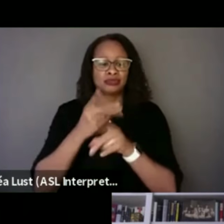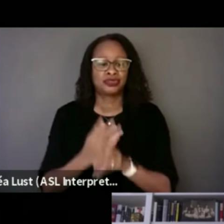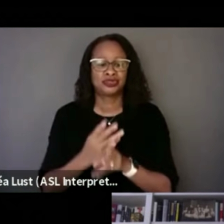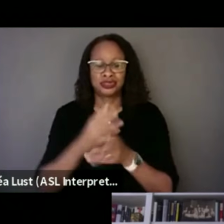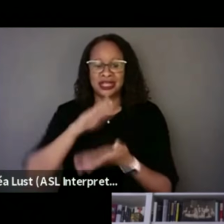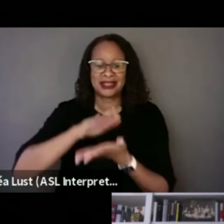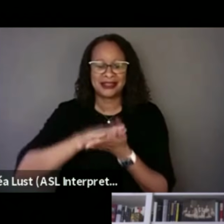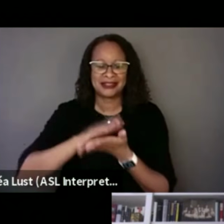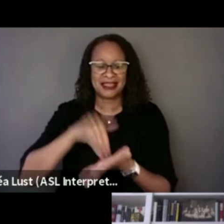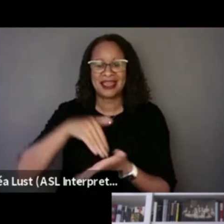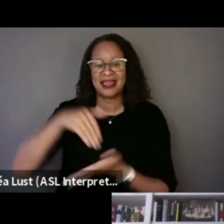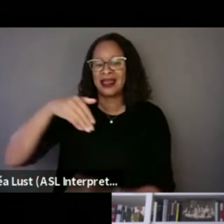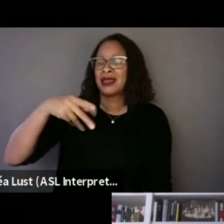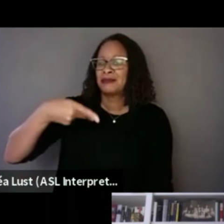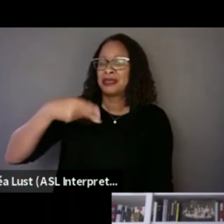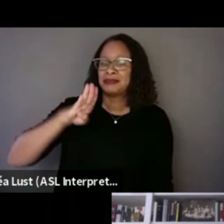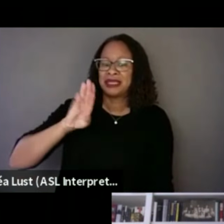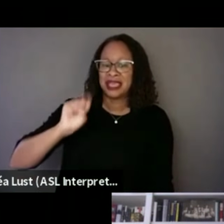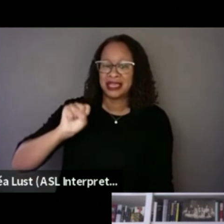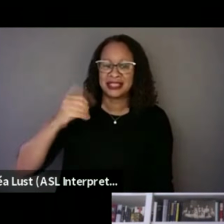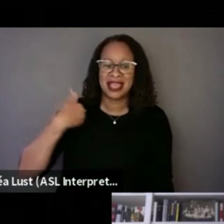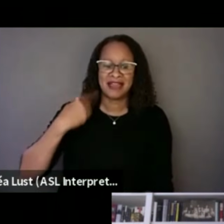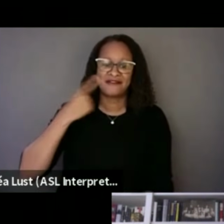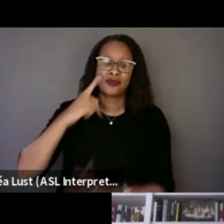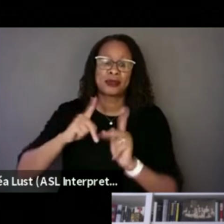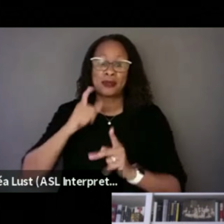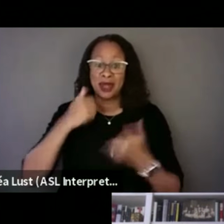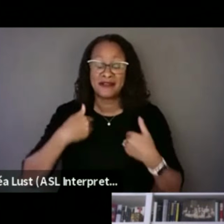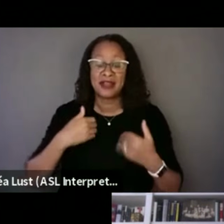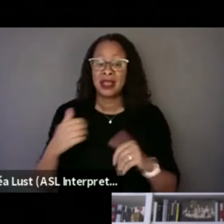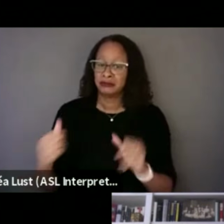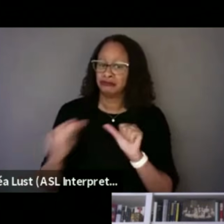that PBS had for people, and we had stayed in touch and been friendly.